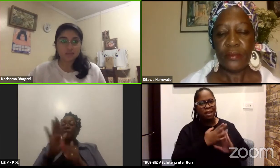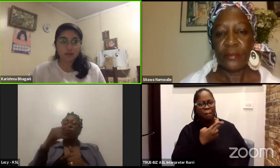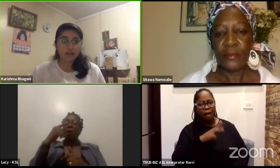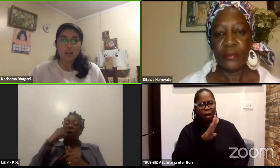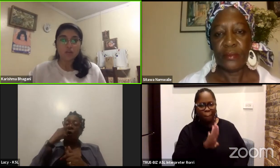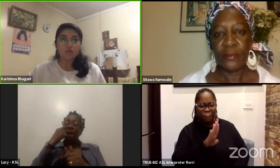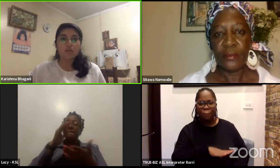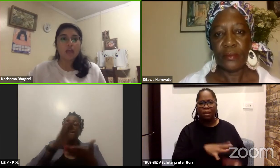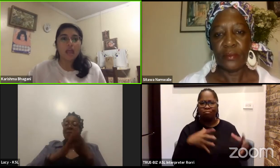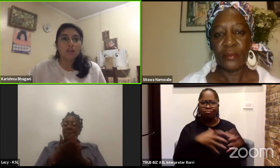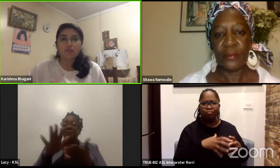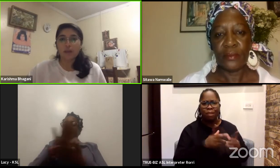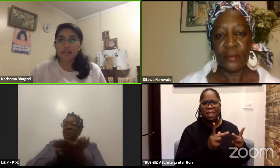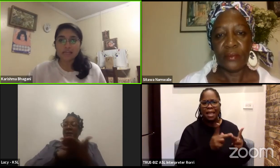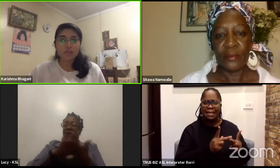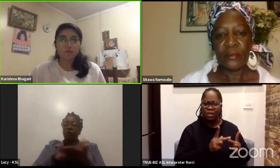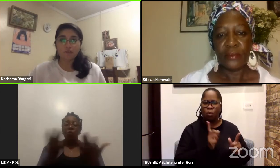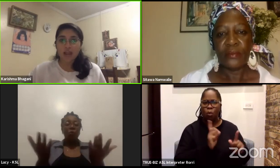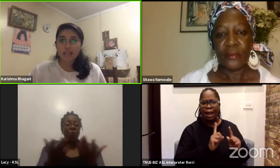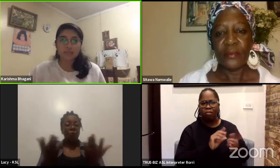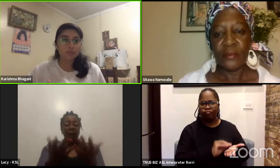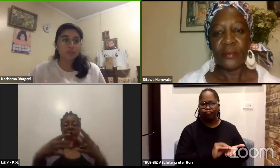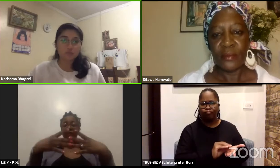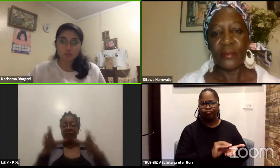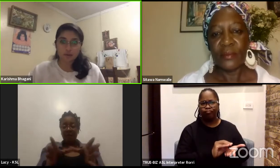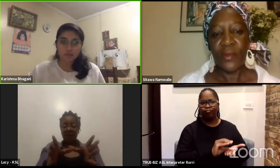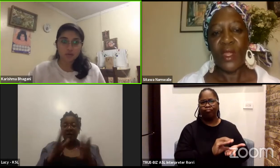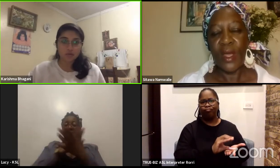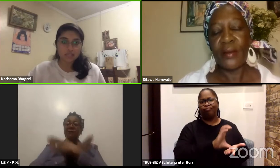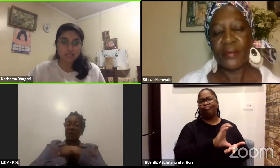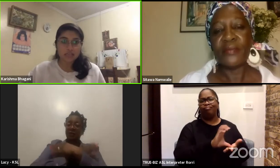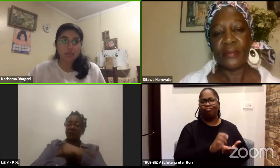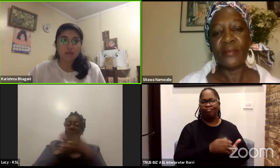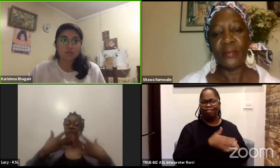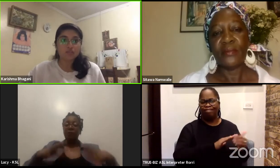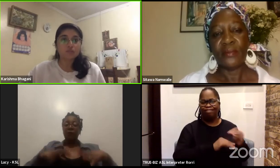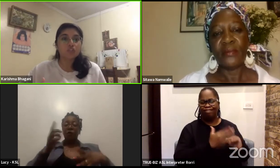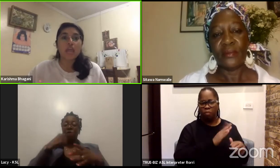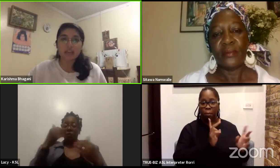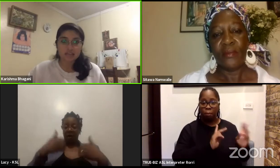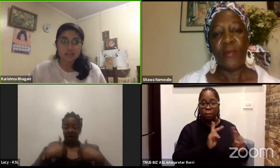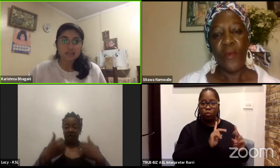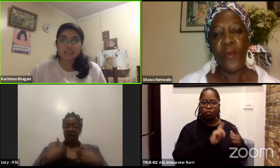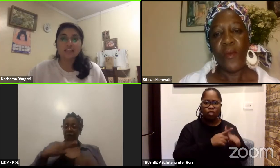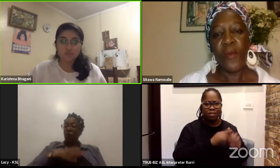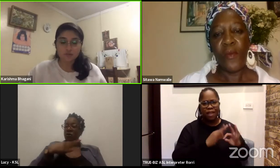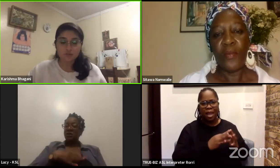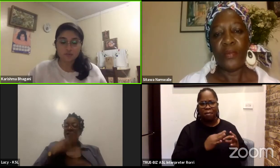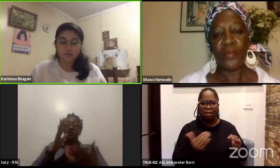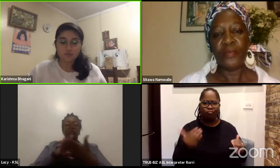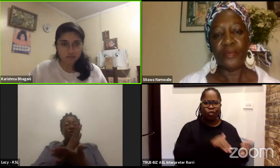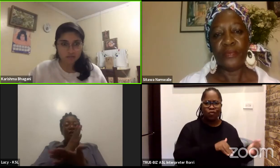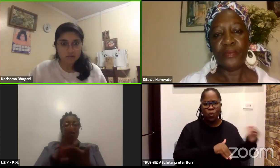where your family, your friends, the people that your parents were hosting came in just shared this gift of a story with you.